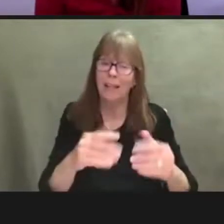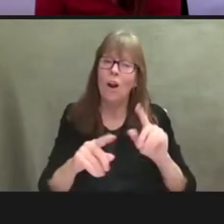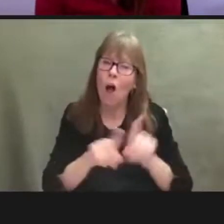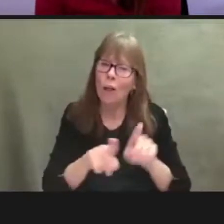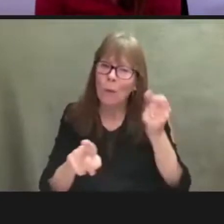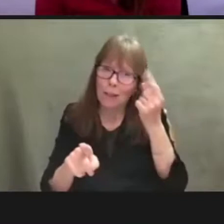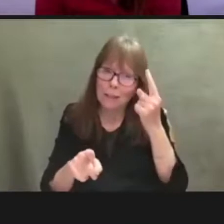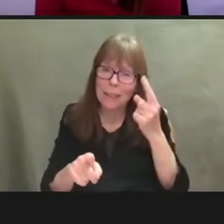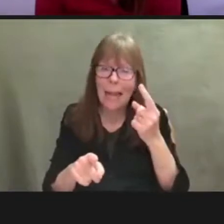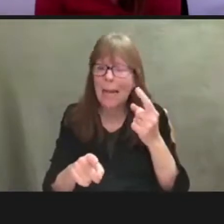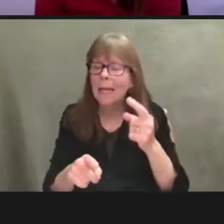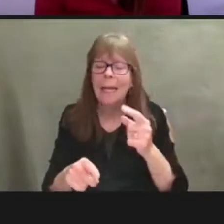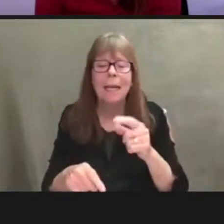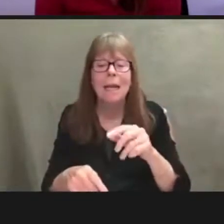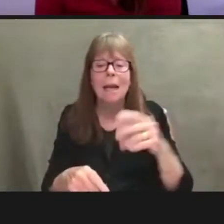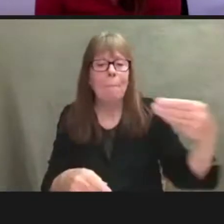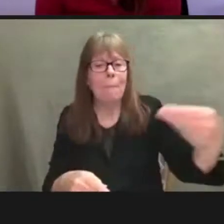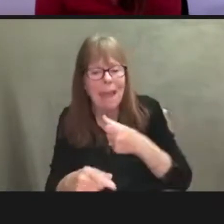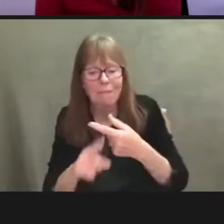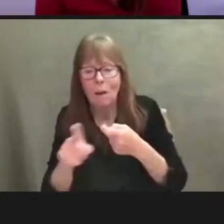from insurance companies.